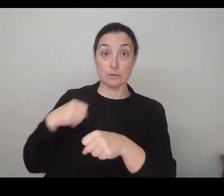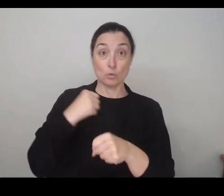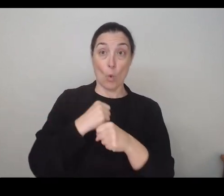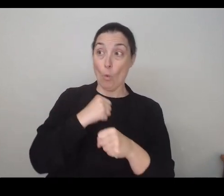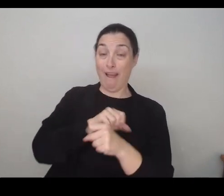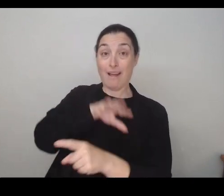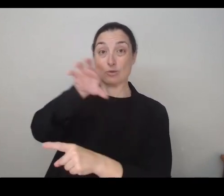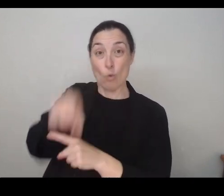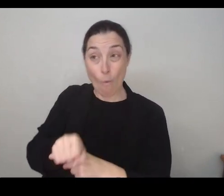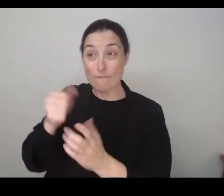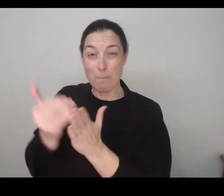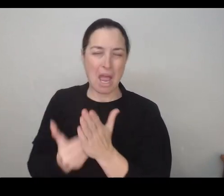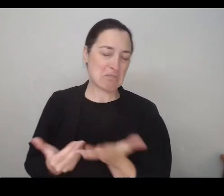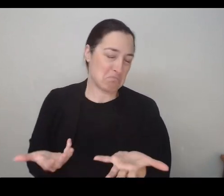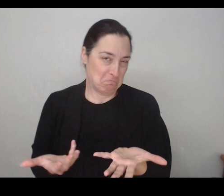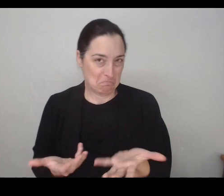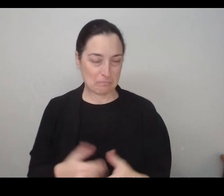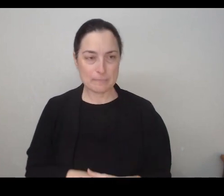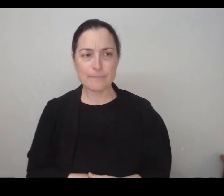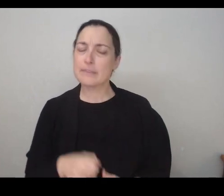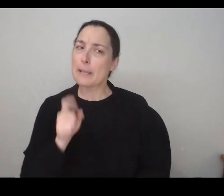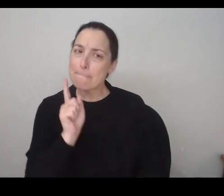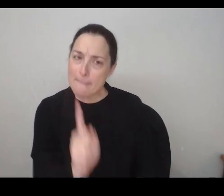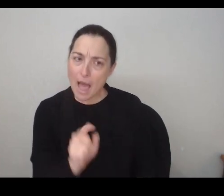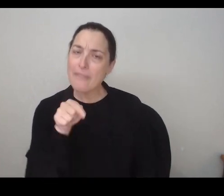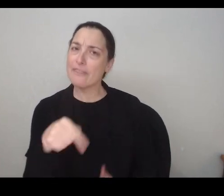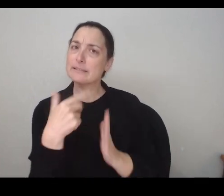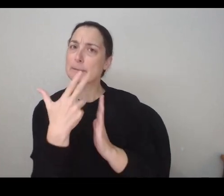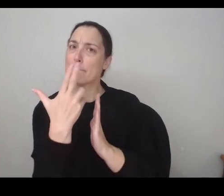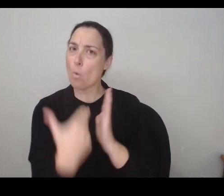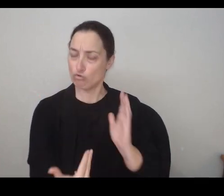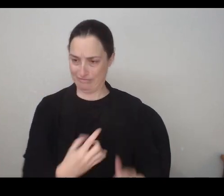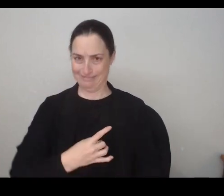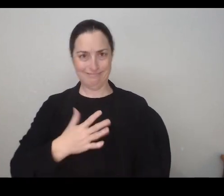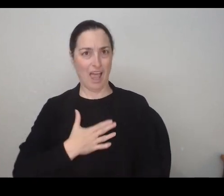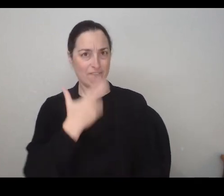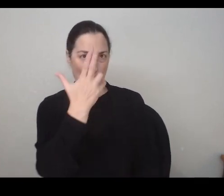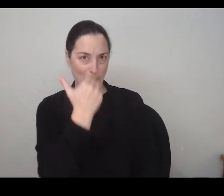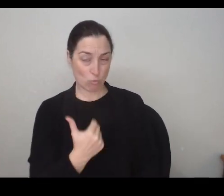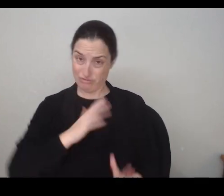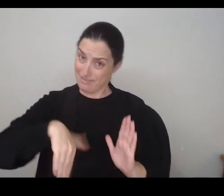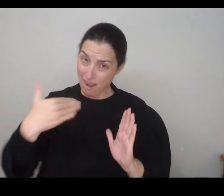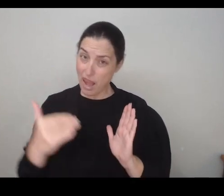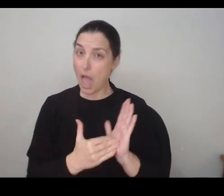But what is very moving with this portrait, I mean this self-portrait, which is the last self-portrait by Gauguin,